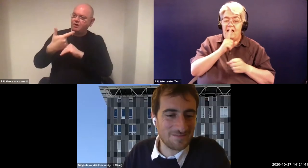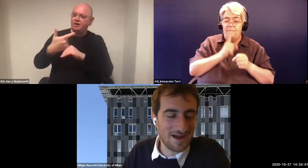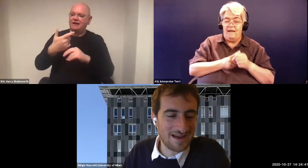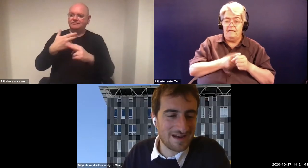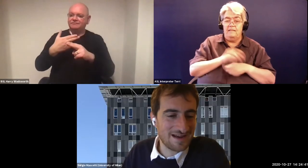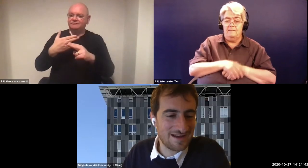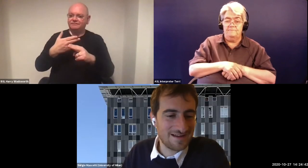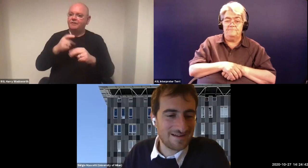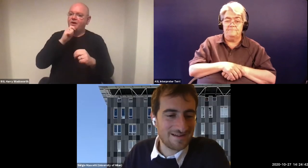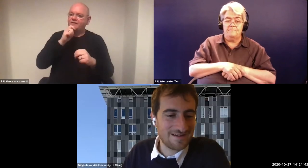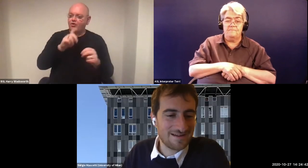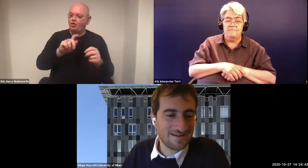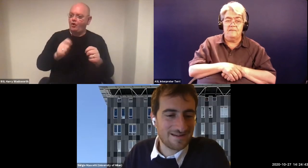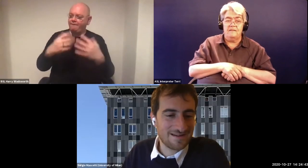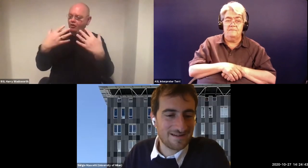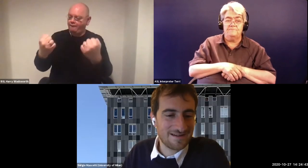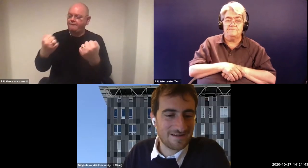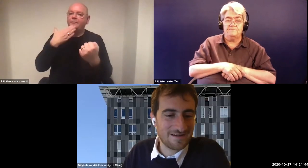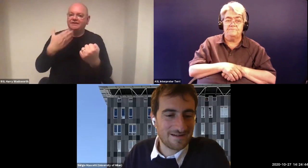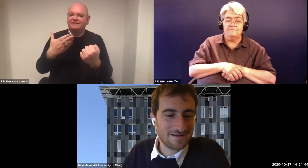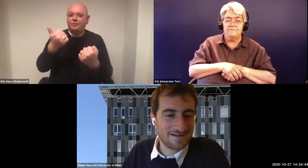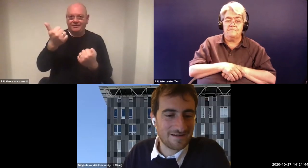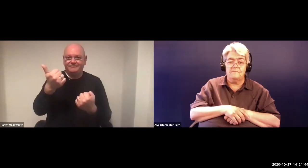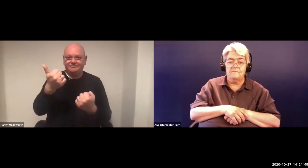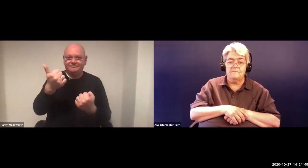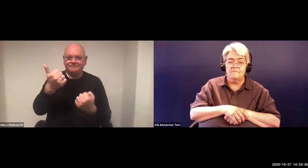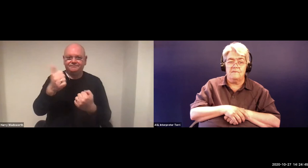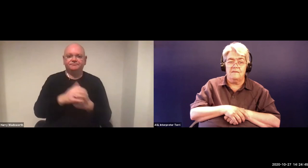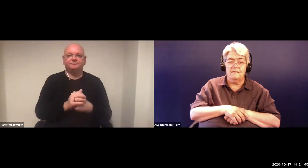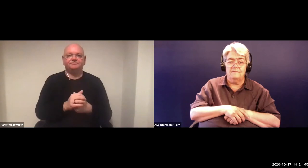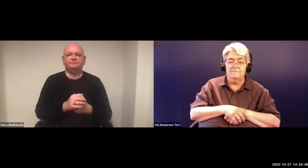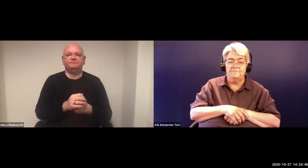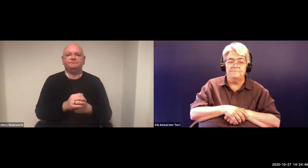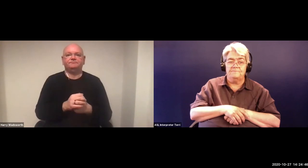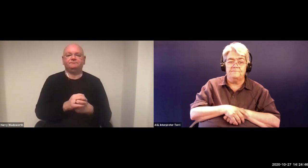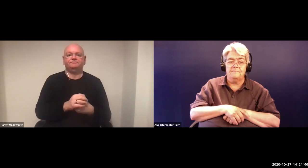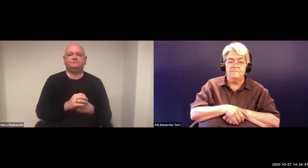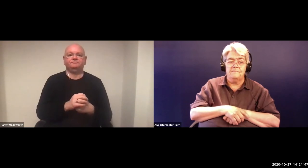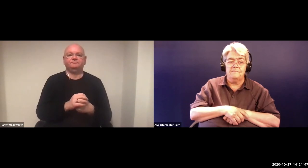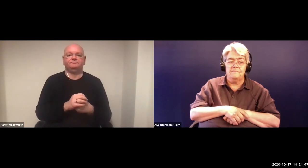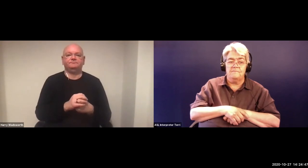mic